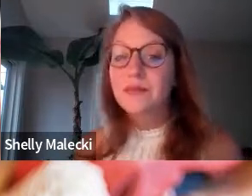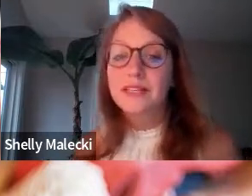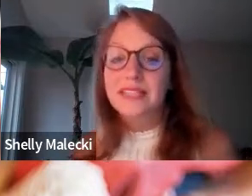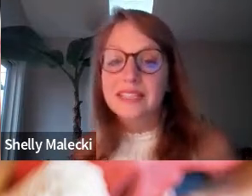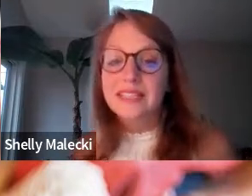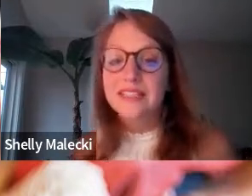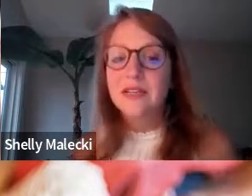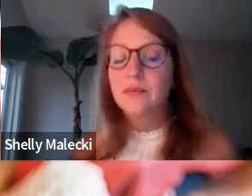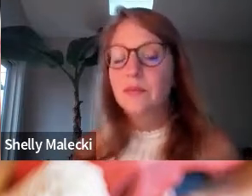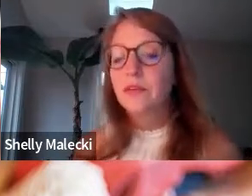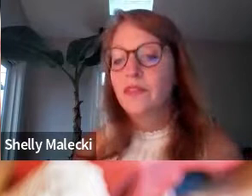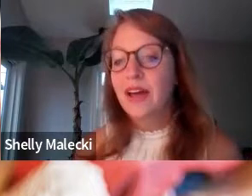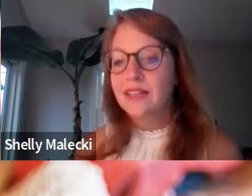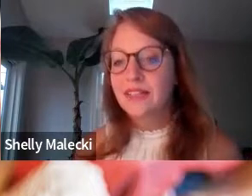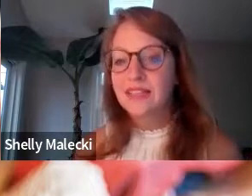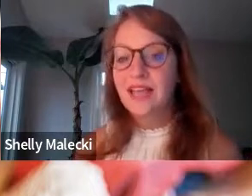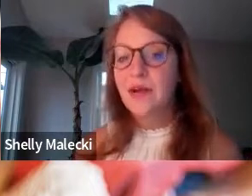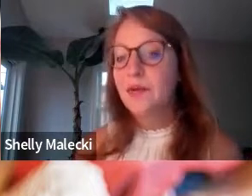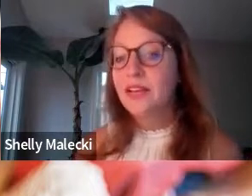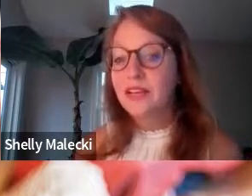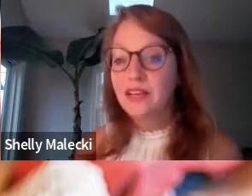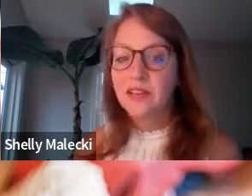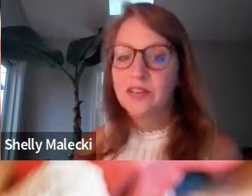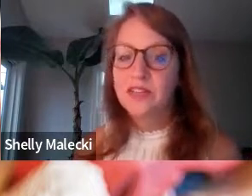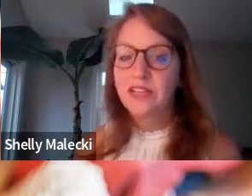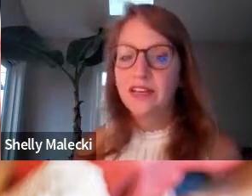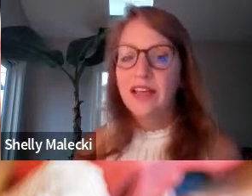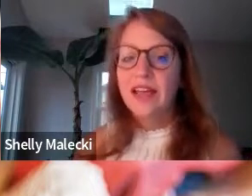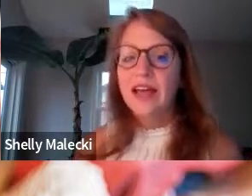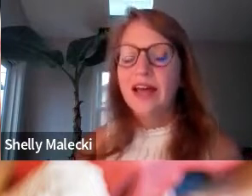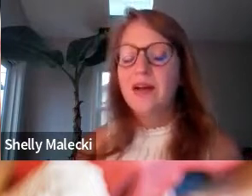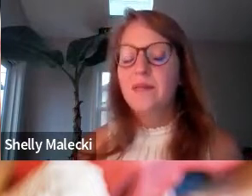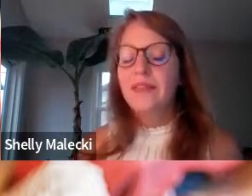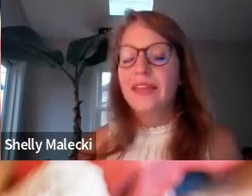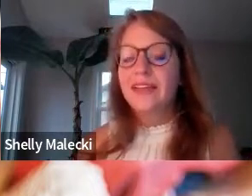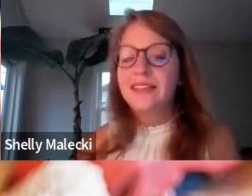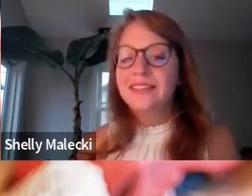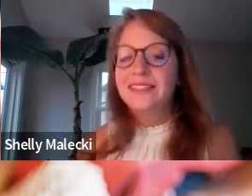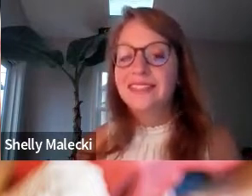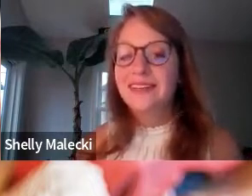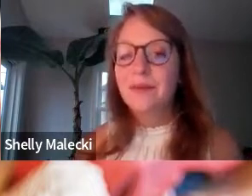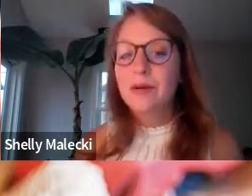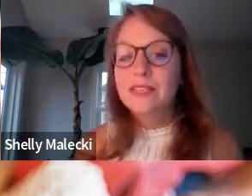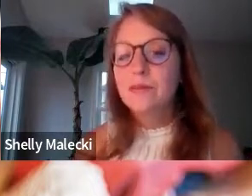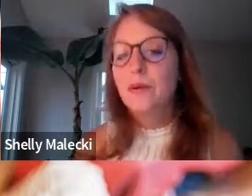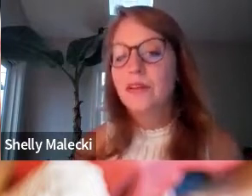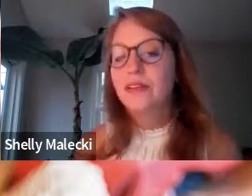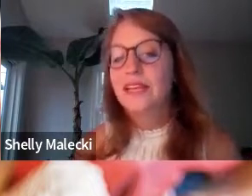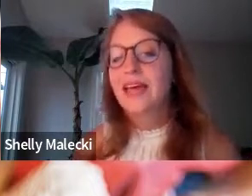and what doesn't to improve access equity and inclusion. And most importantly,